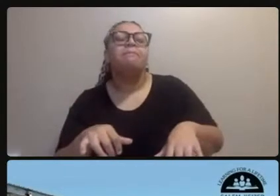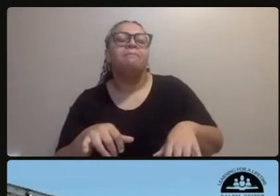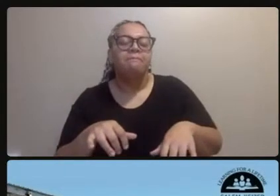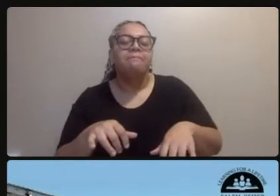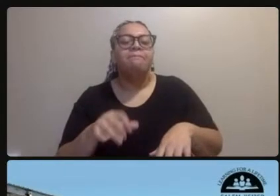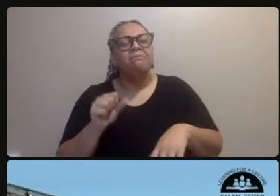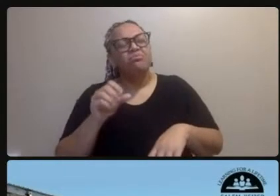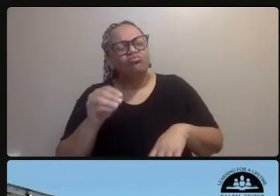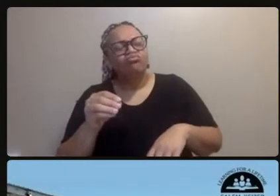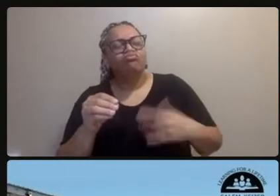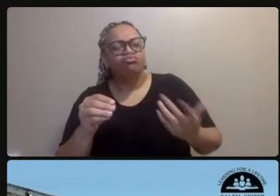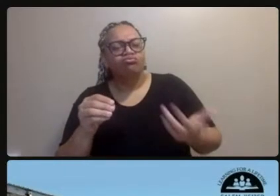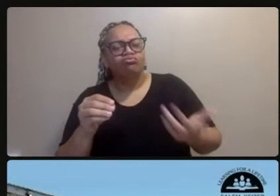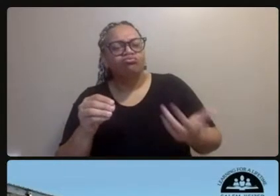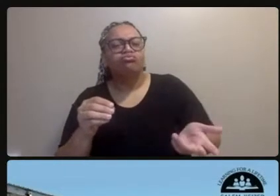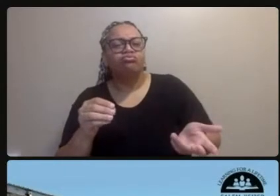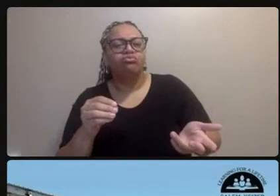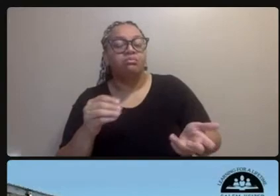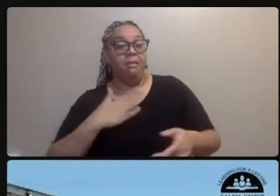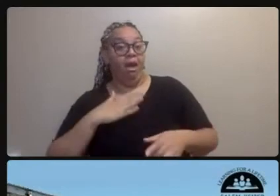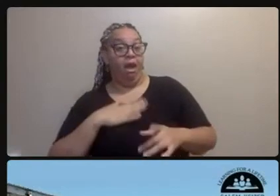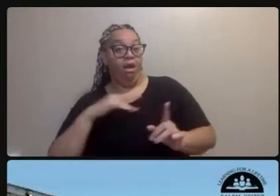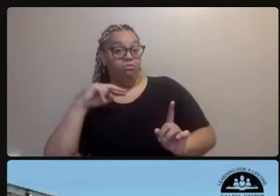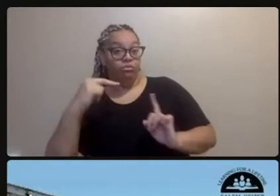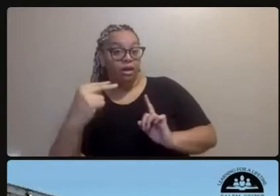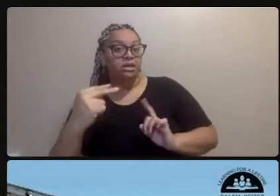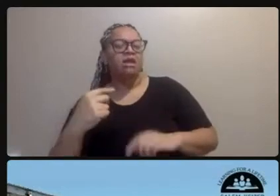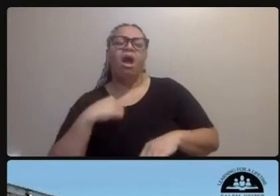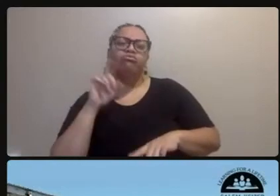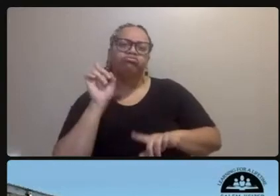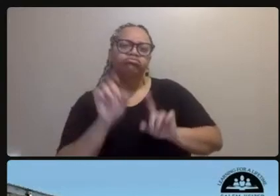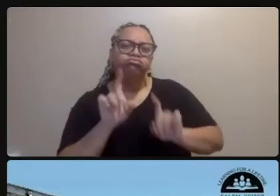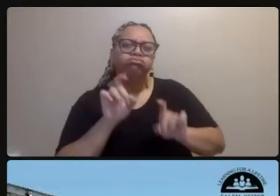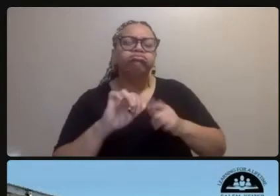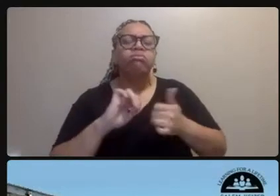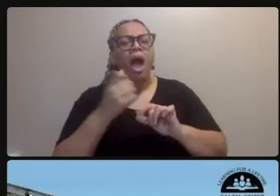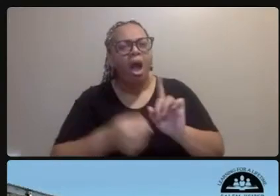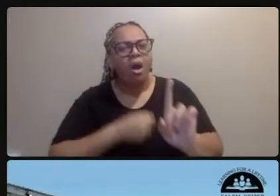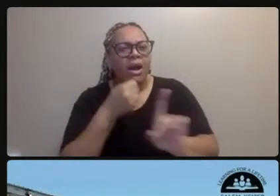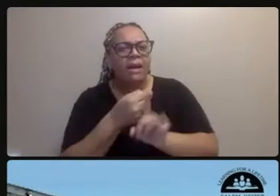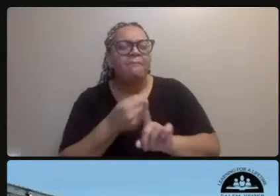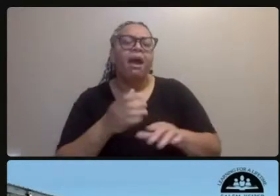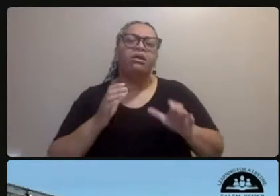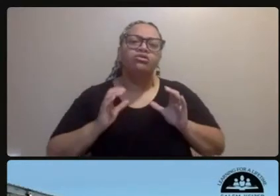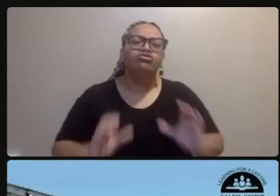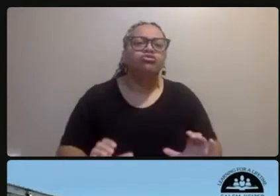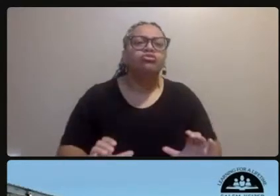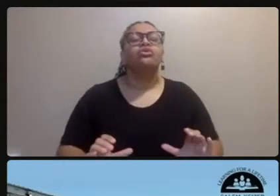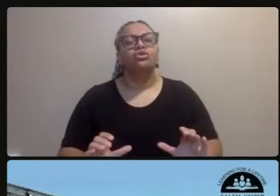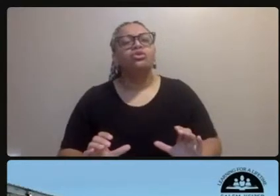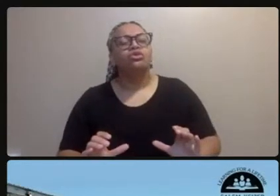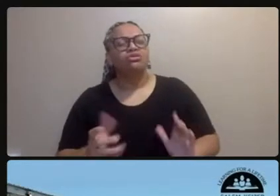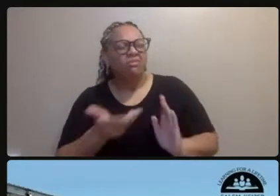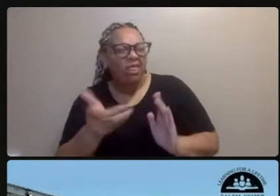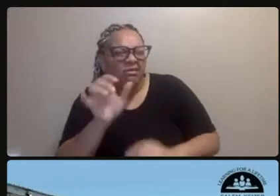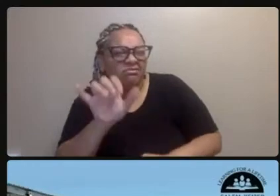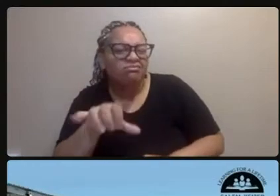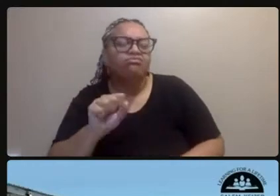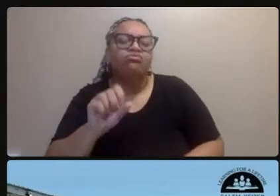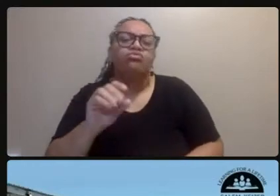GOING INTO THE SYSTEM TO INTO THE COMPUTER SYSTEM.